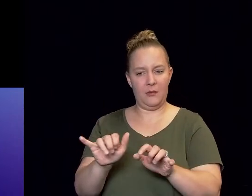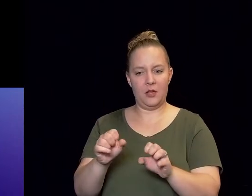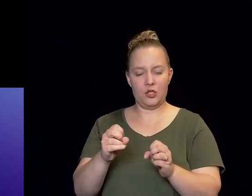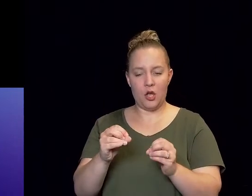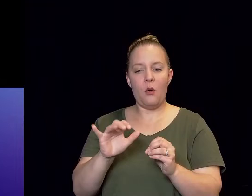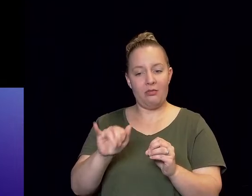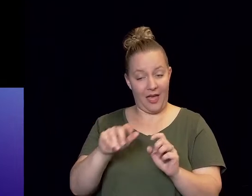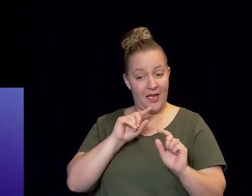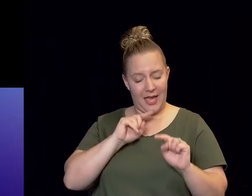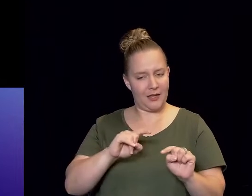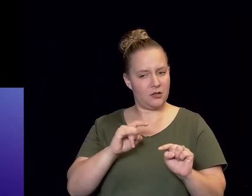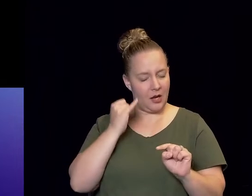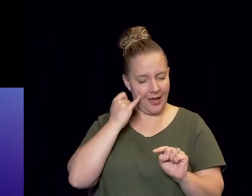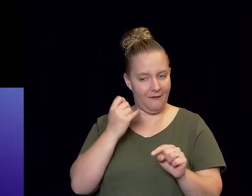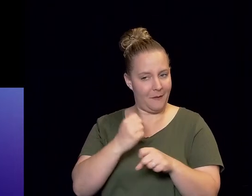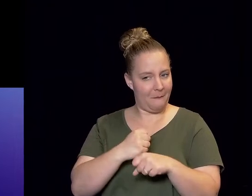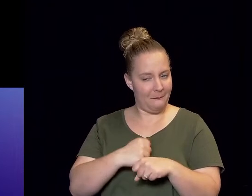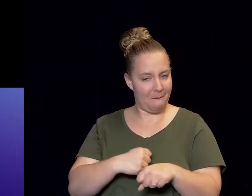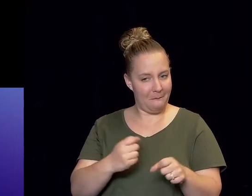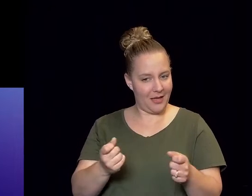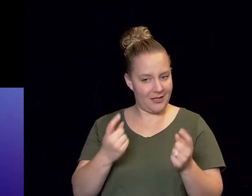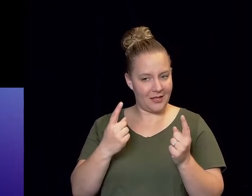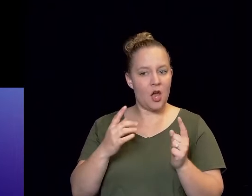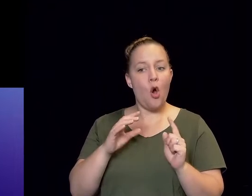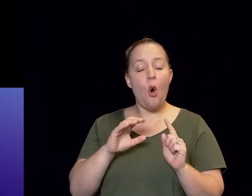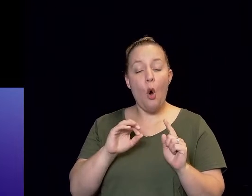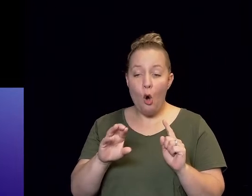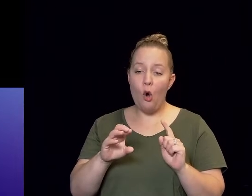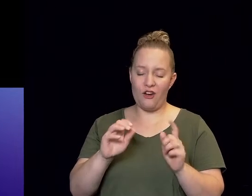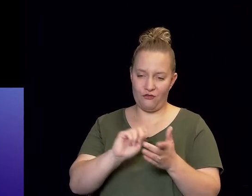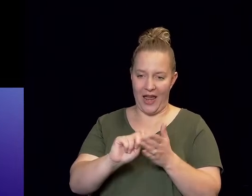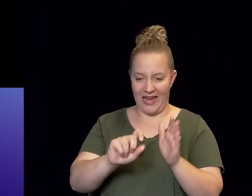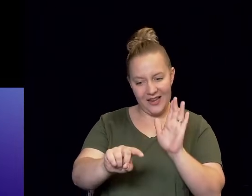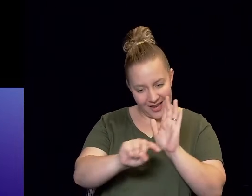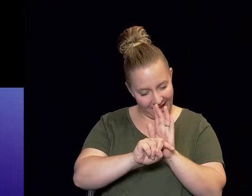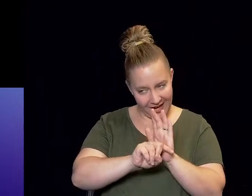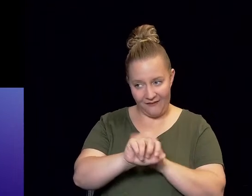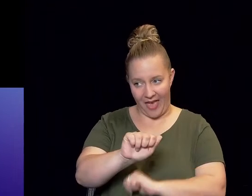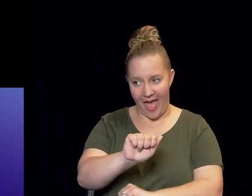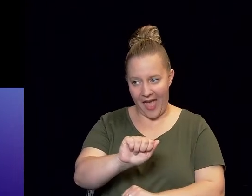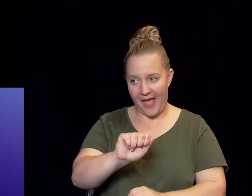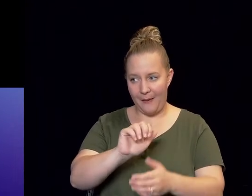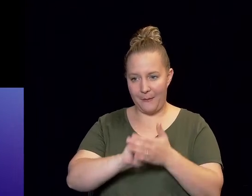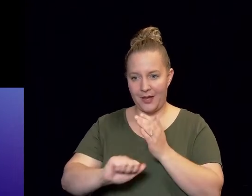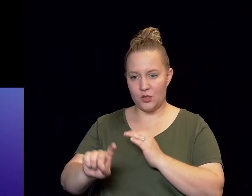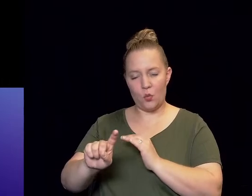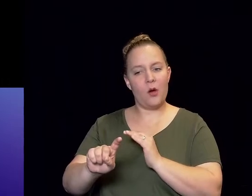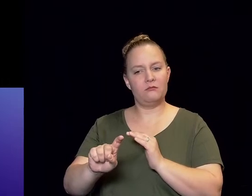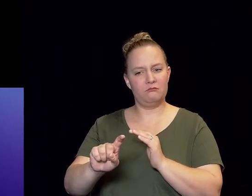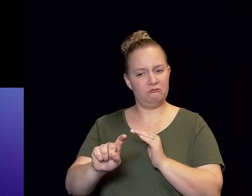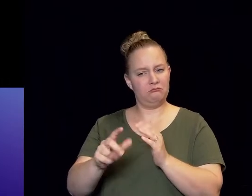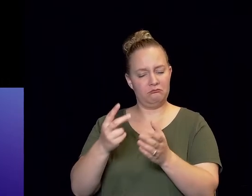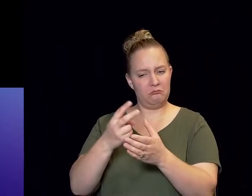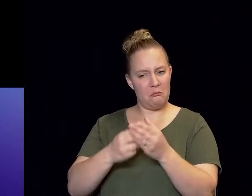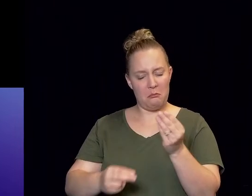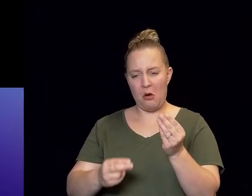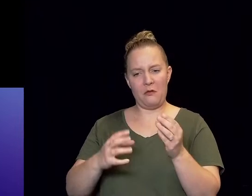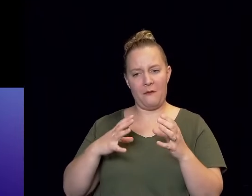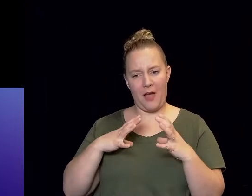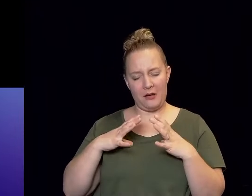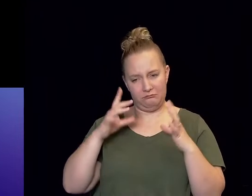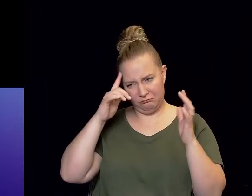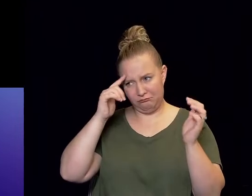answer if that makes more sense to you. Or, you can write -a - 1. It is totally up to you.